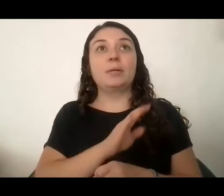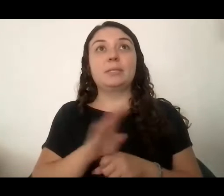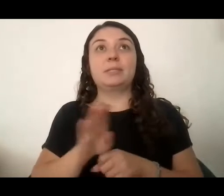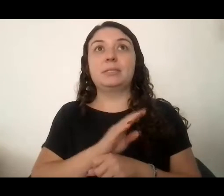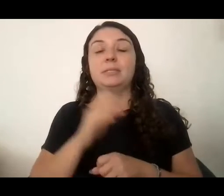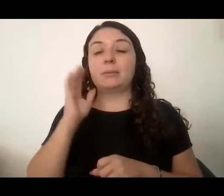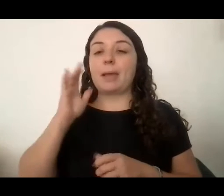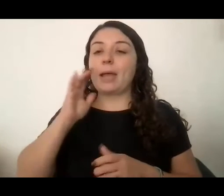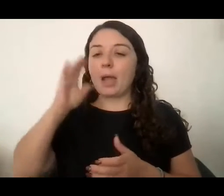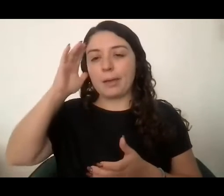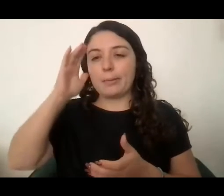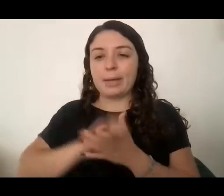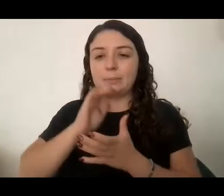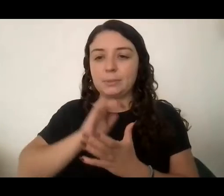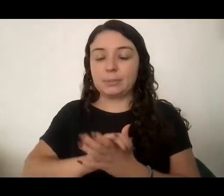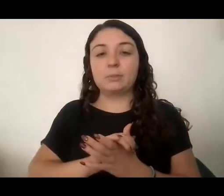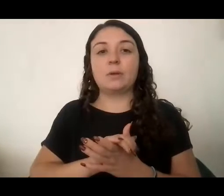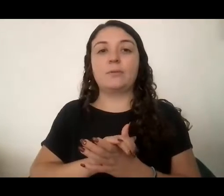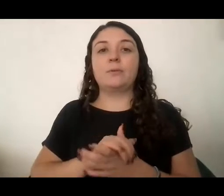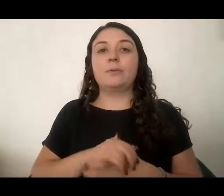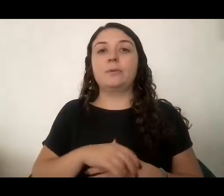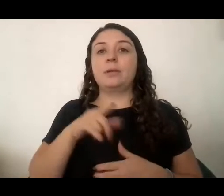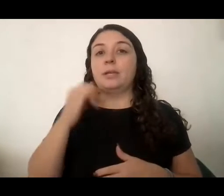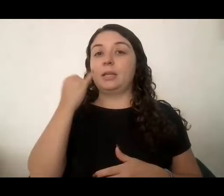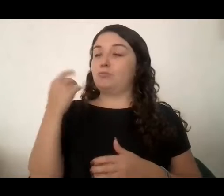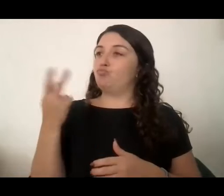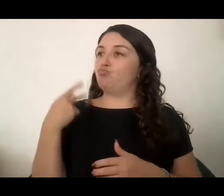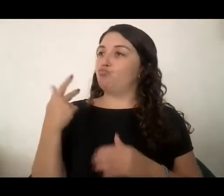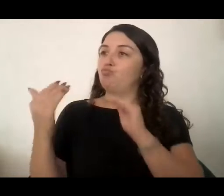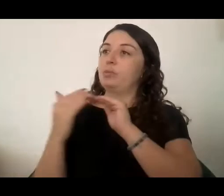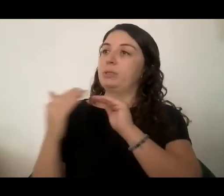for example, and we are doing equal work in the business and we are going to split the profits